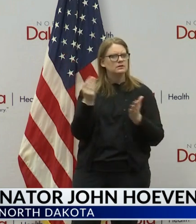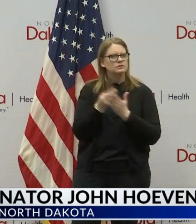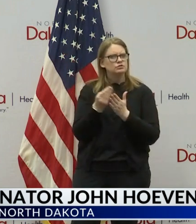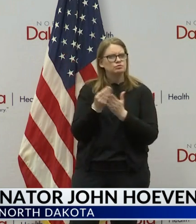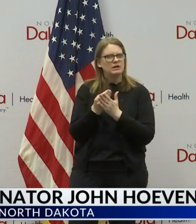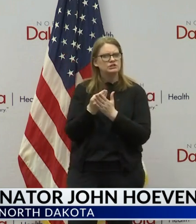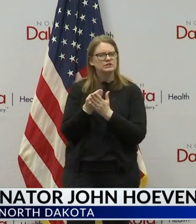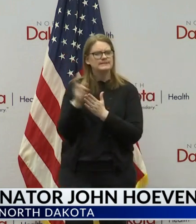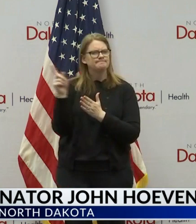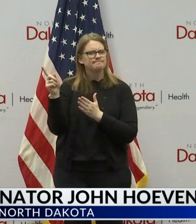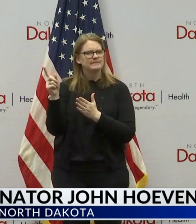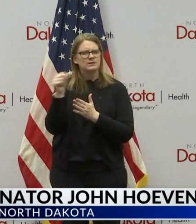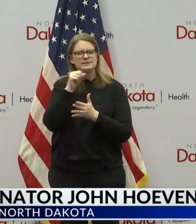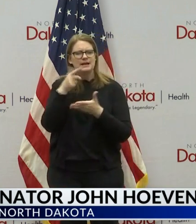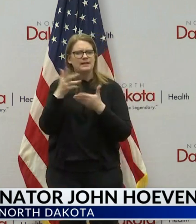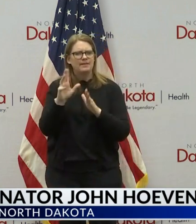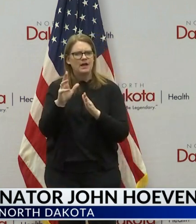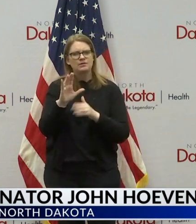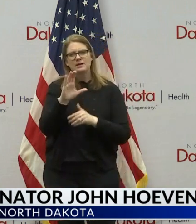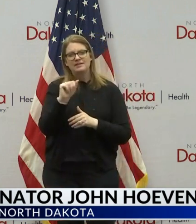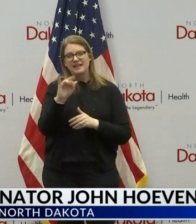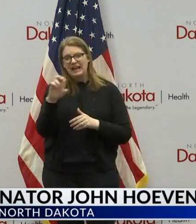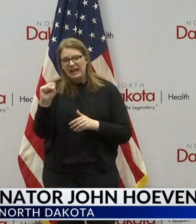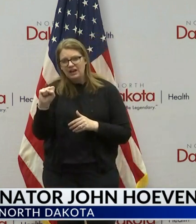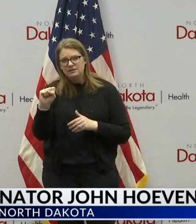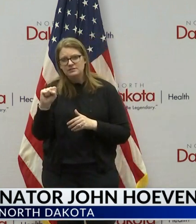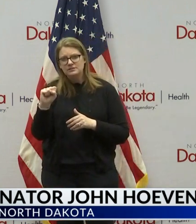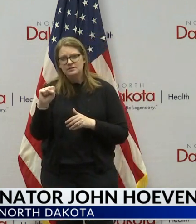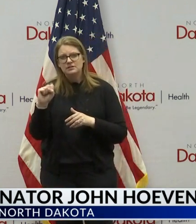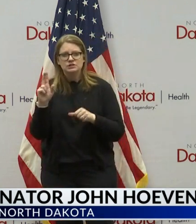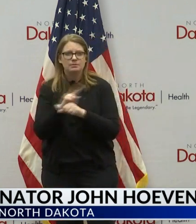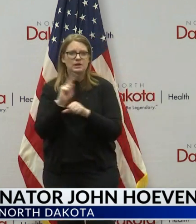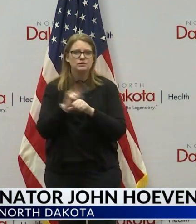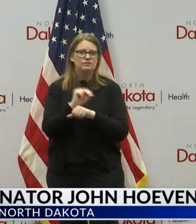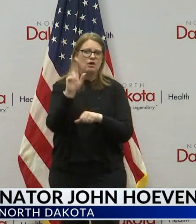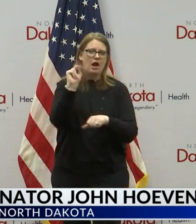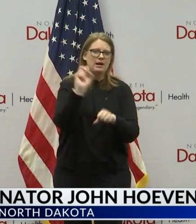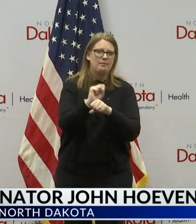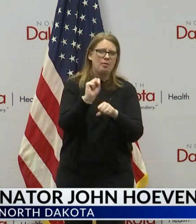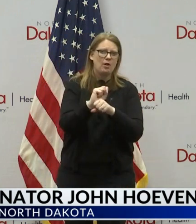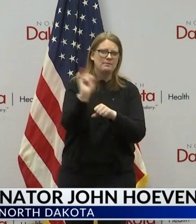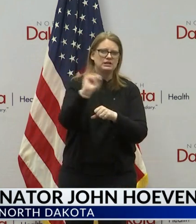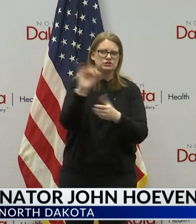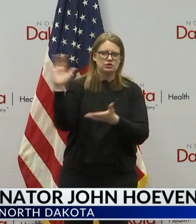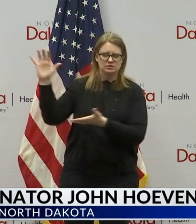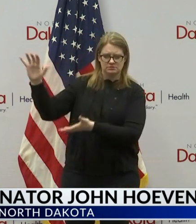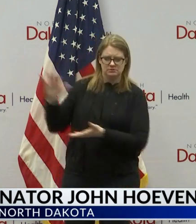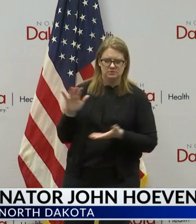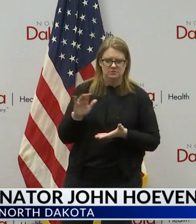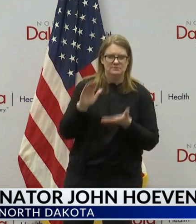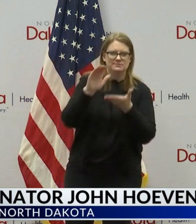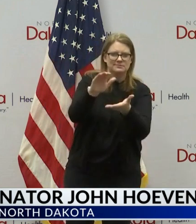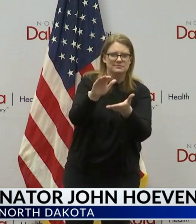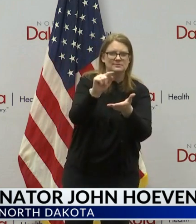TREASURY? TREASURY WAS NOT GOING TO ALLOW THE CORONAVIRUS RELIEF FUND TO BE USED FOR THIS